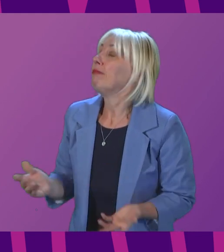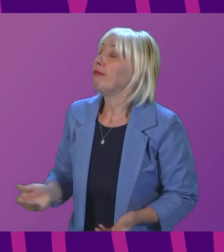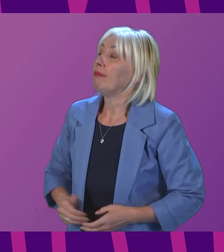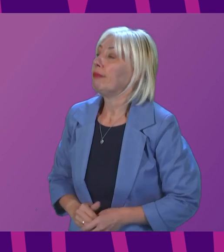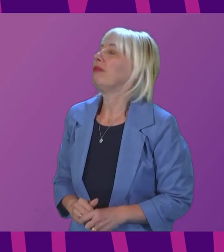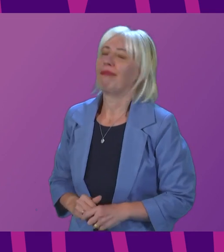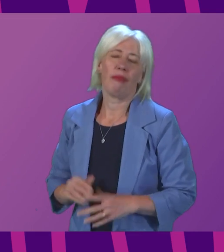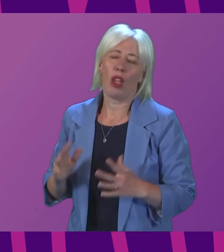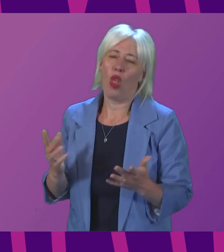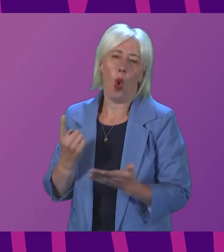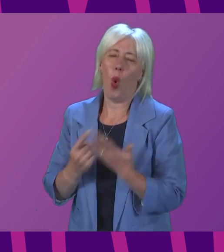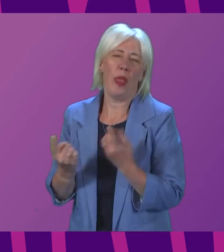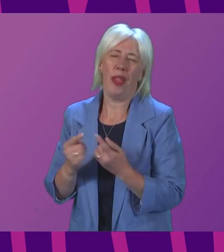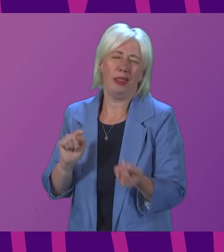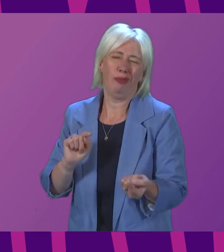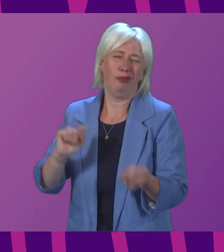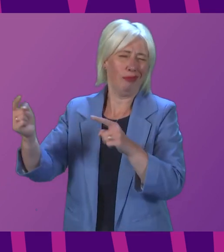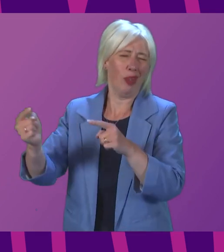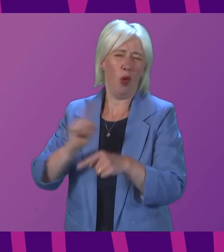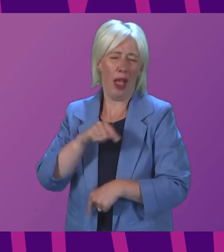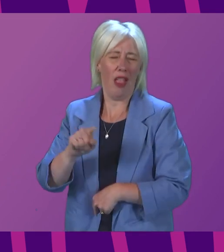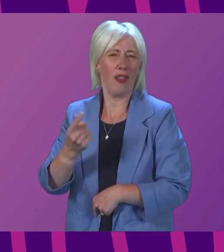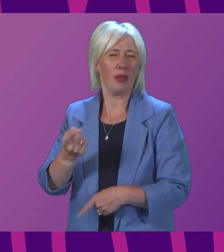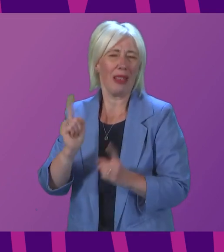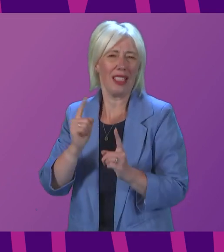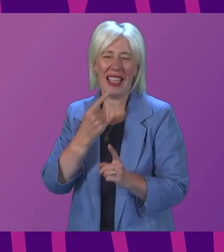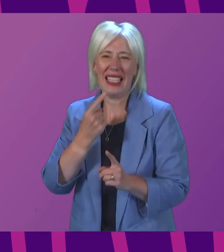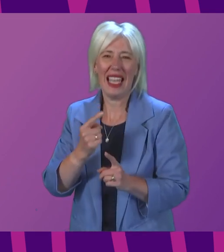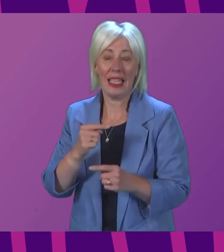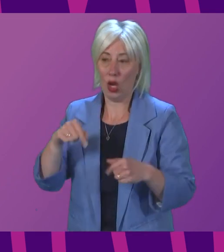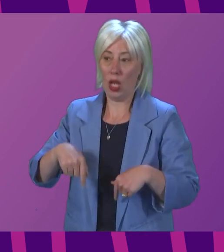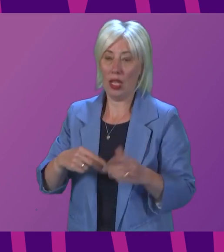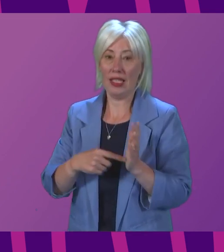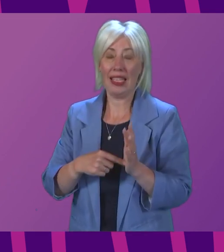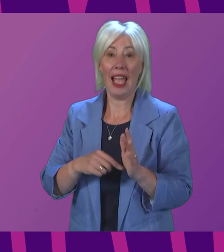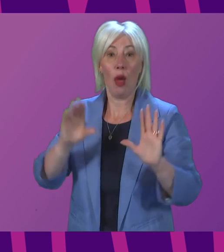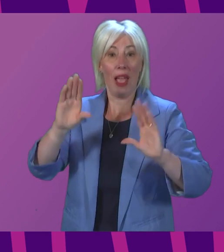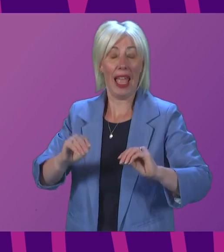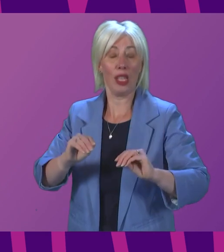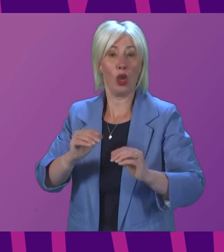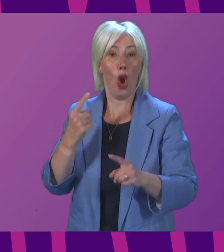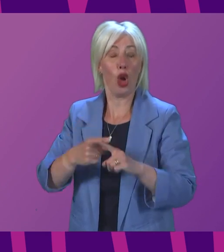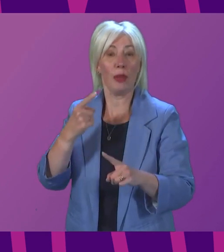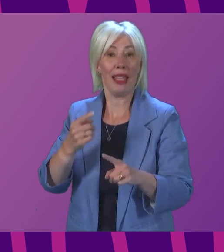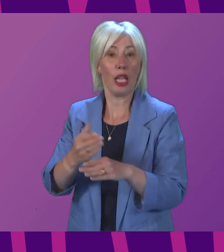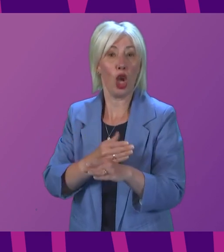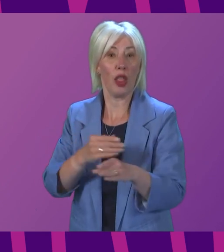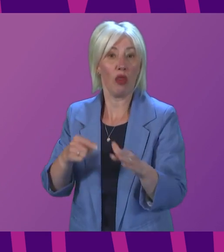The only hypocrisy in the chamber today is from the First Minister, who said on record that she would end automatic early release but now refuses to rule out letting people